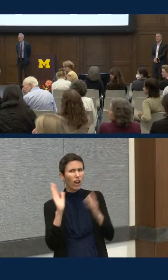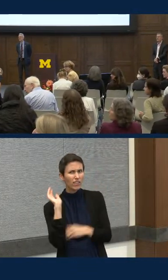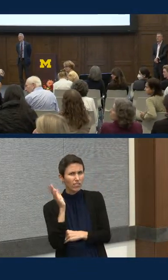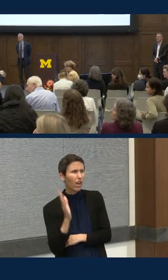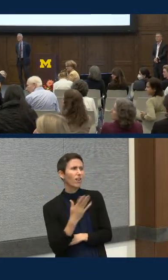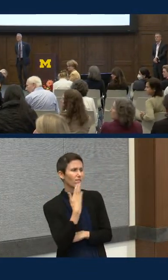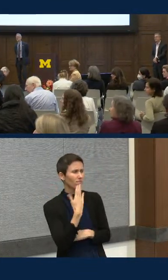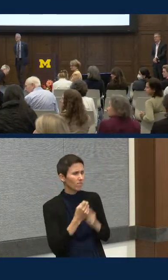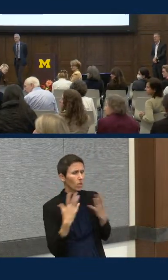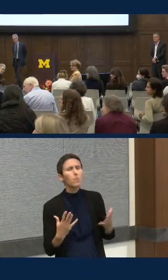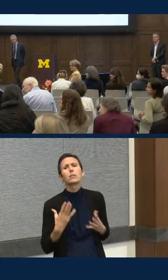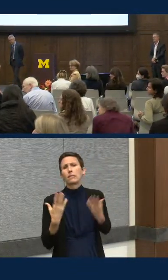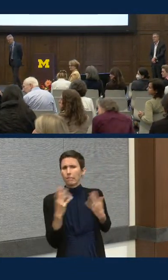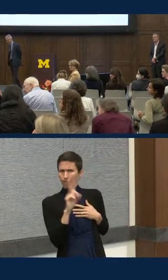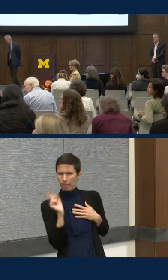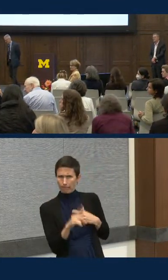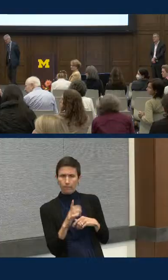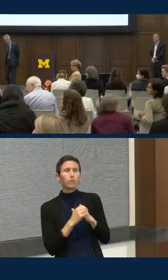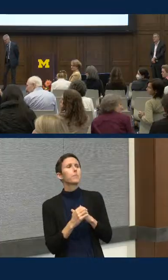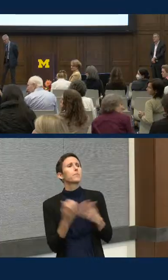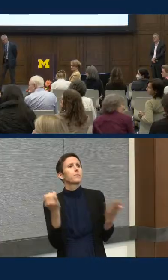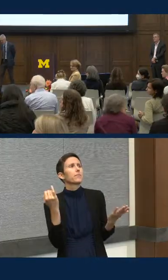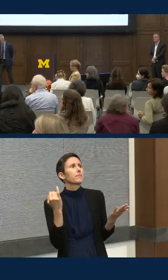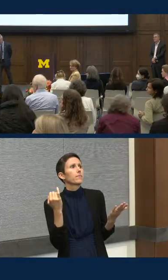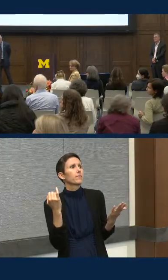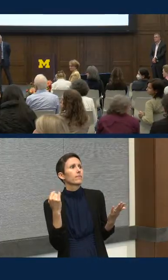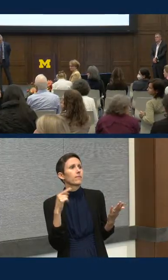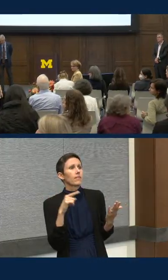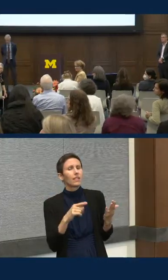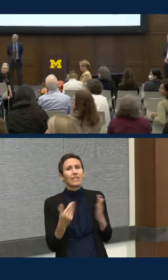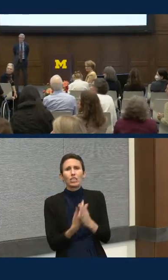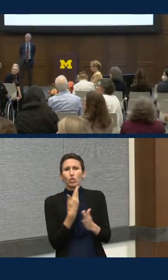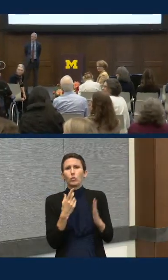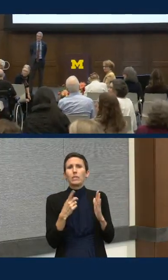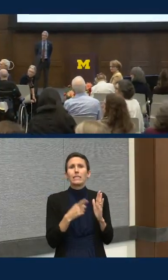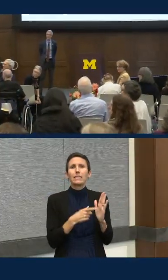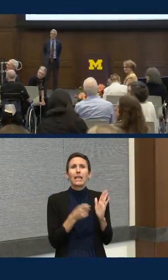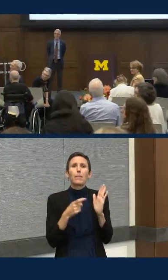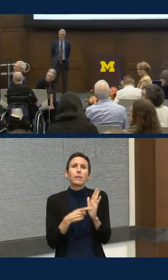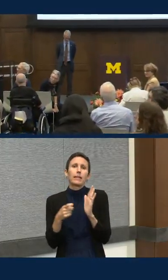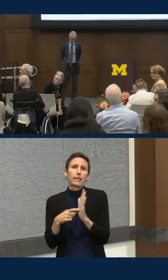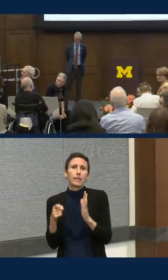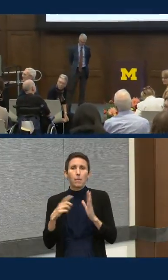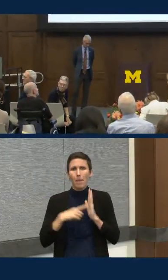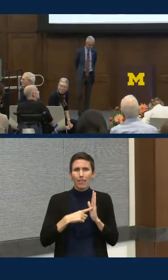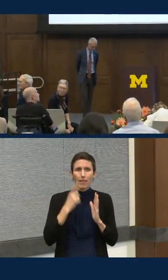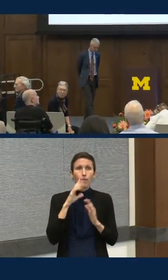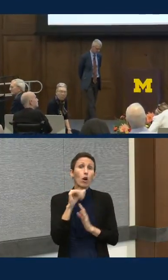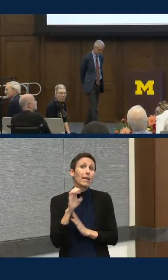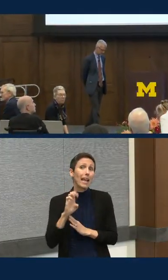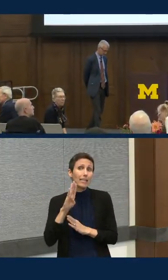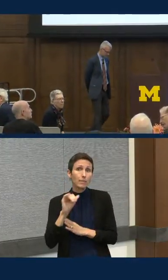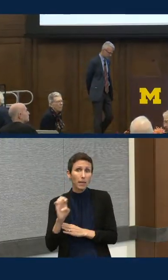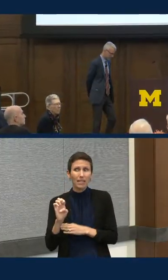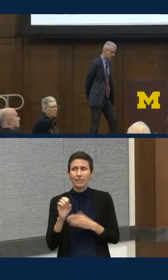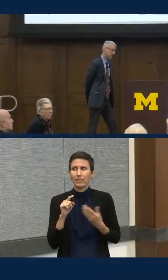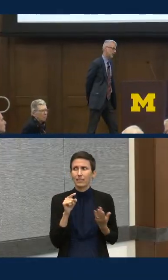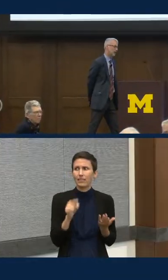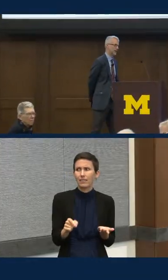Quick question, is this new sampling method for the case